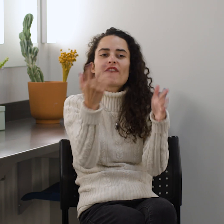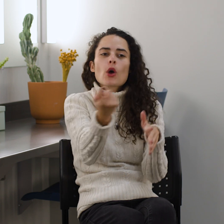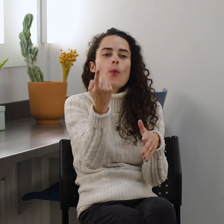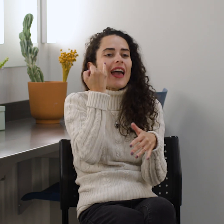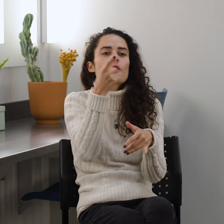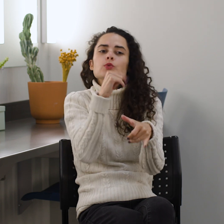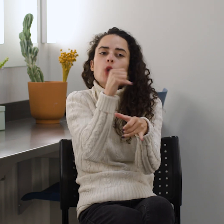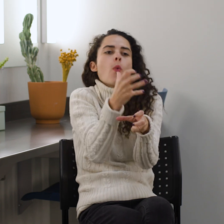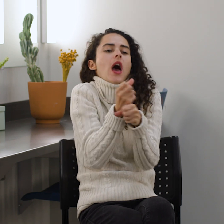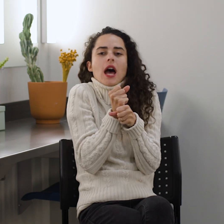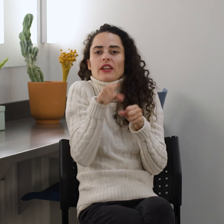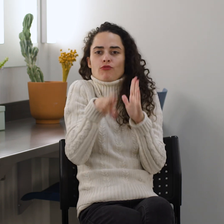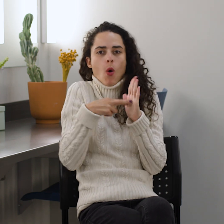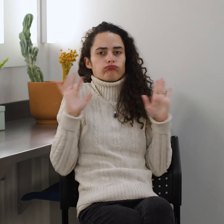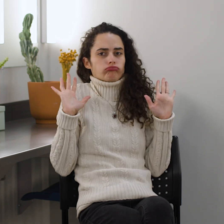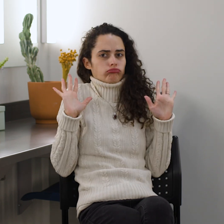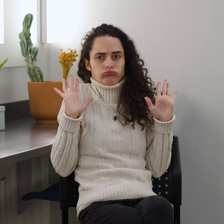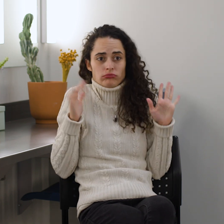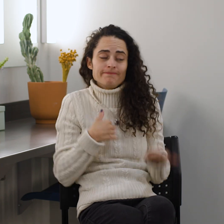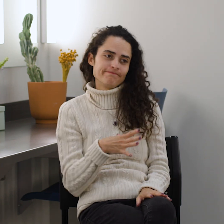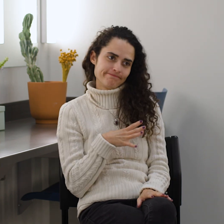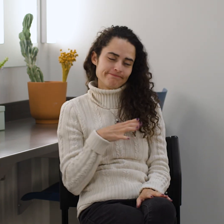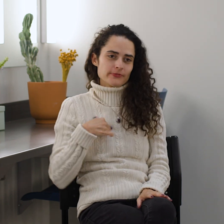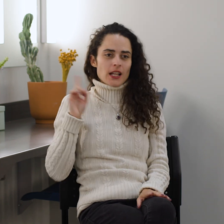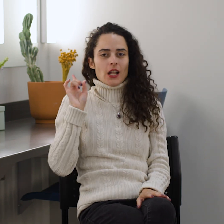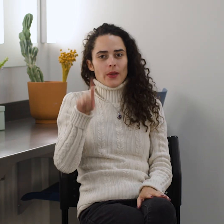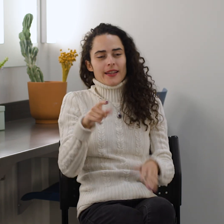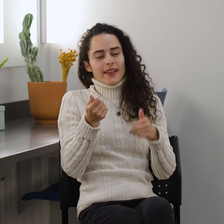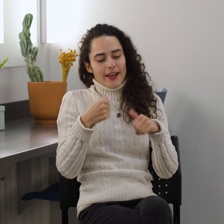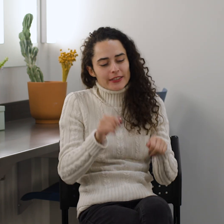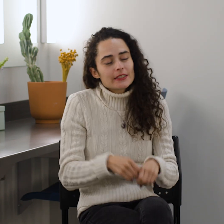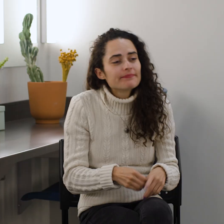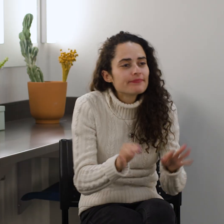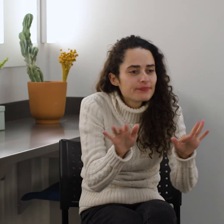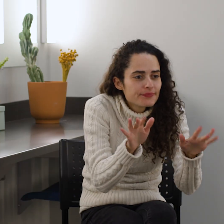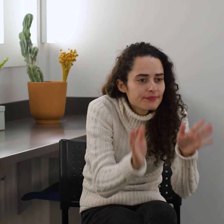leave you alone if you don't get this role.” I accepted that deal and did the audition.